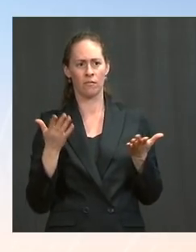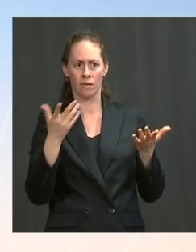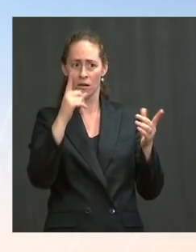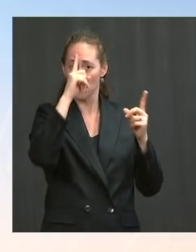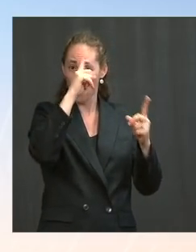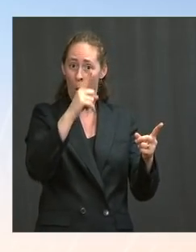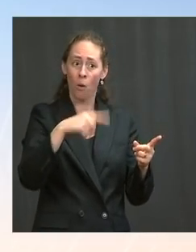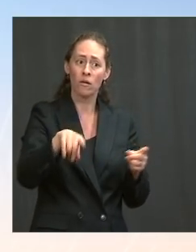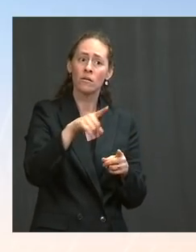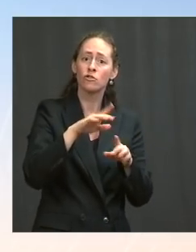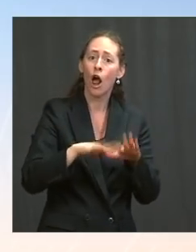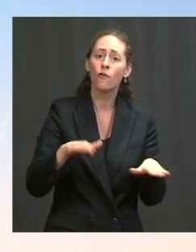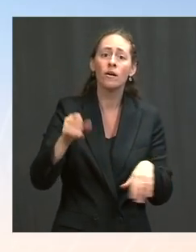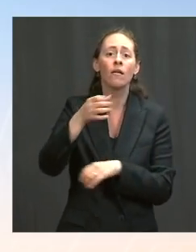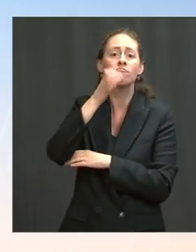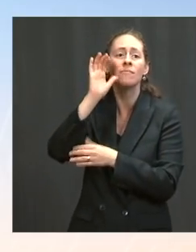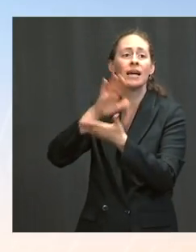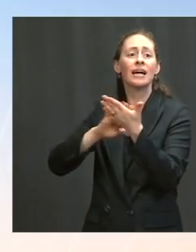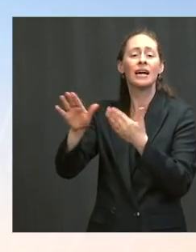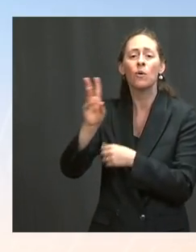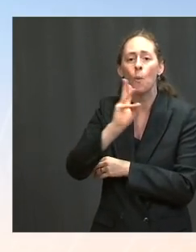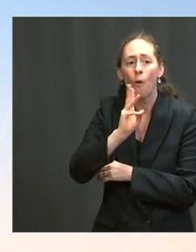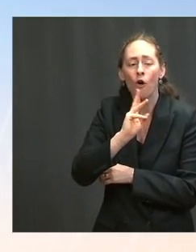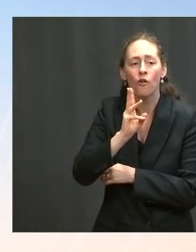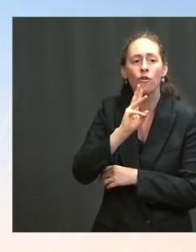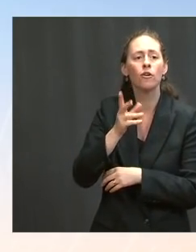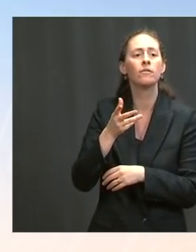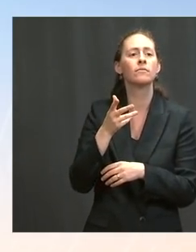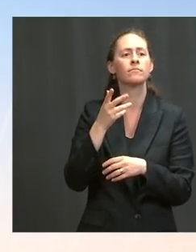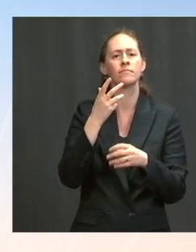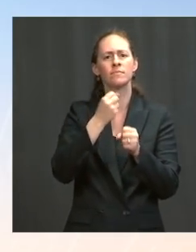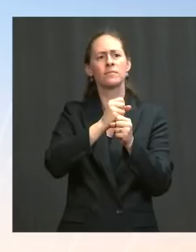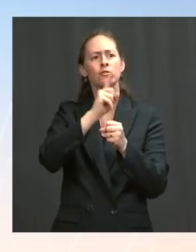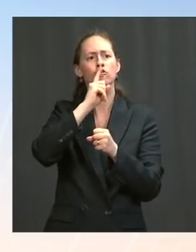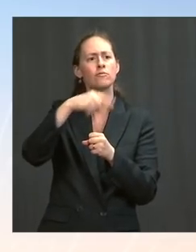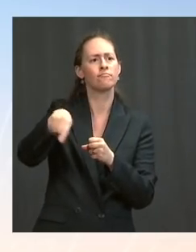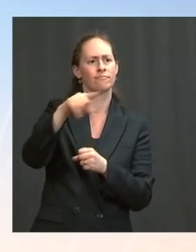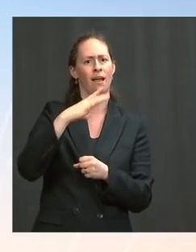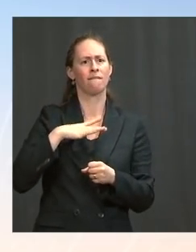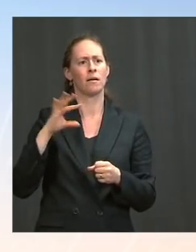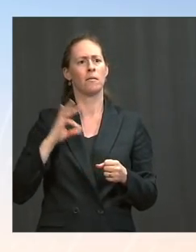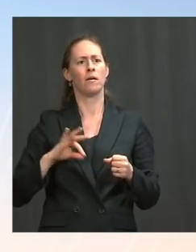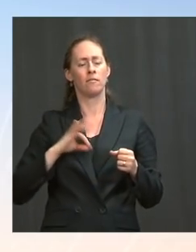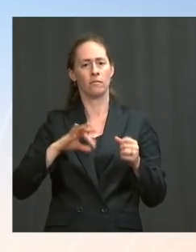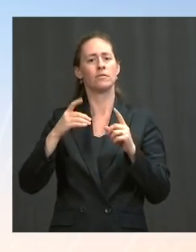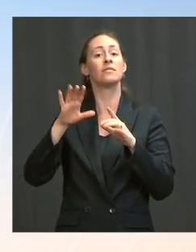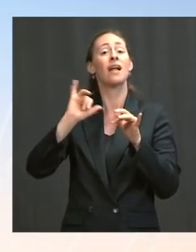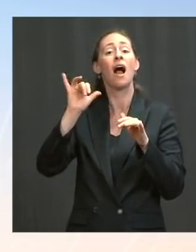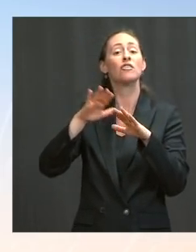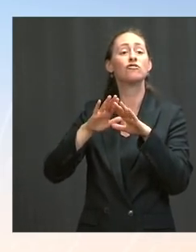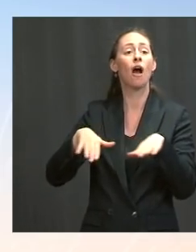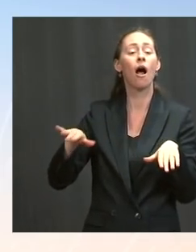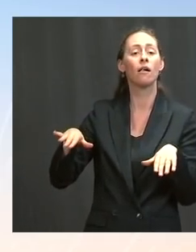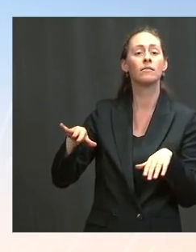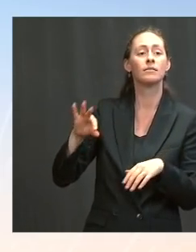or making sure families have additional benefit from the Child Tax Credit extension. That's what his focus is going to be.